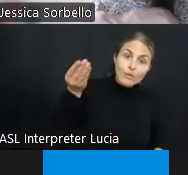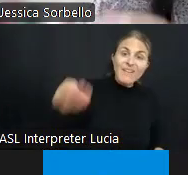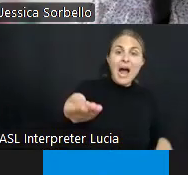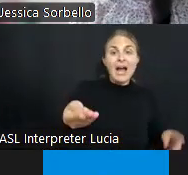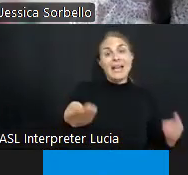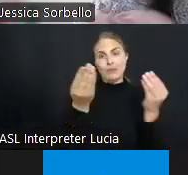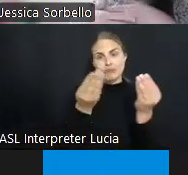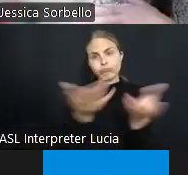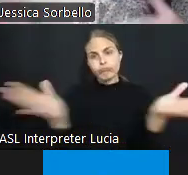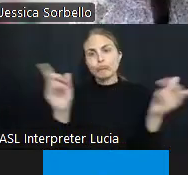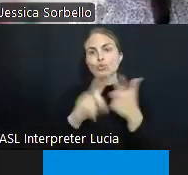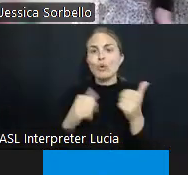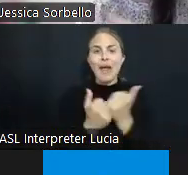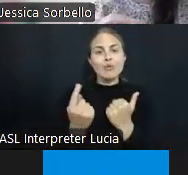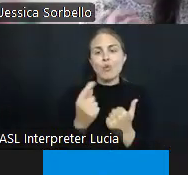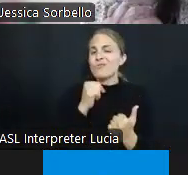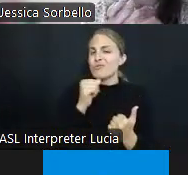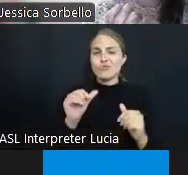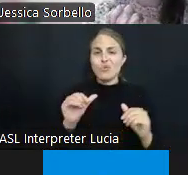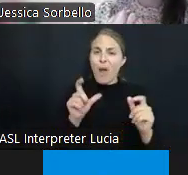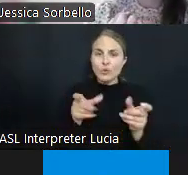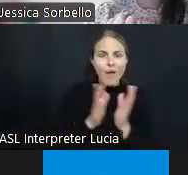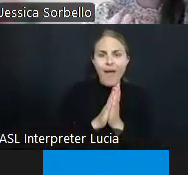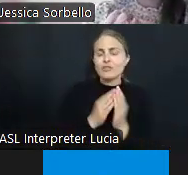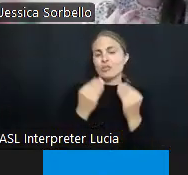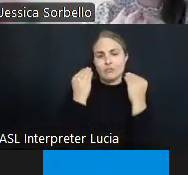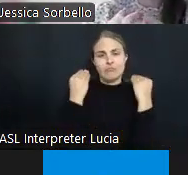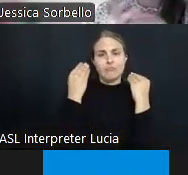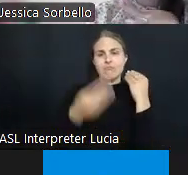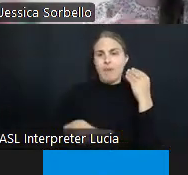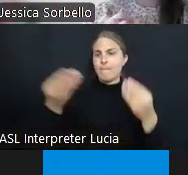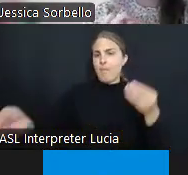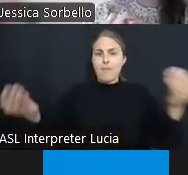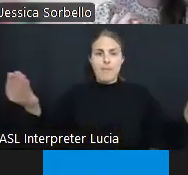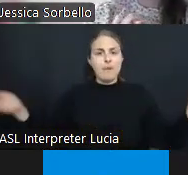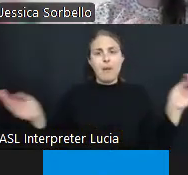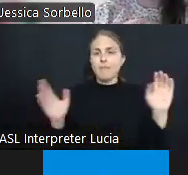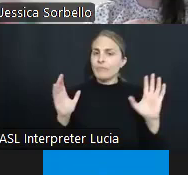removing a huge part of that barrier.